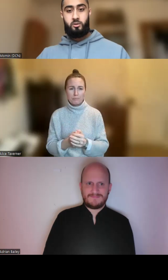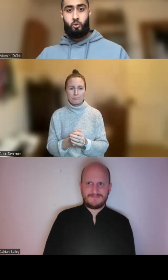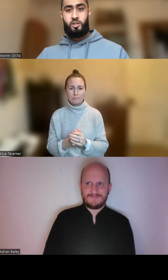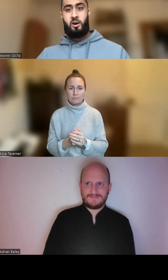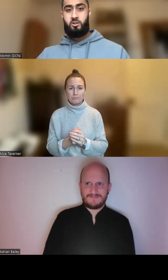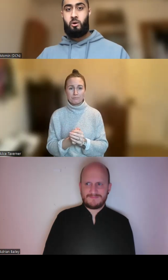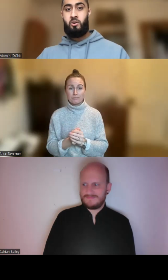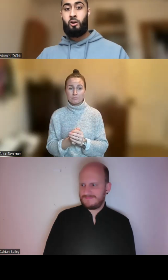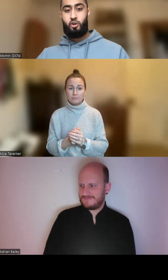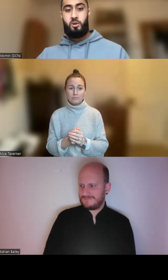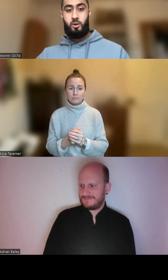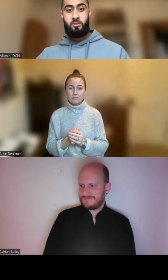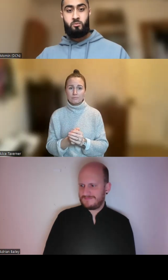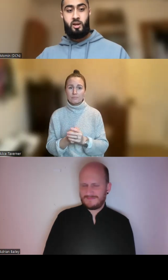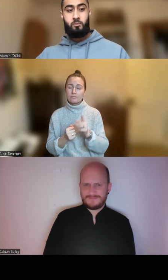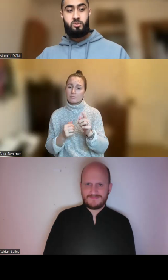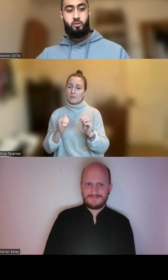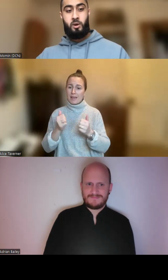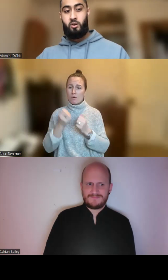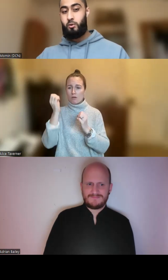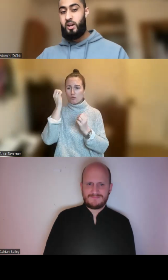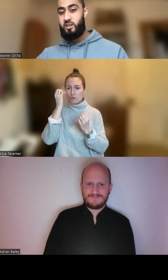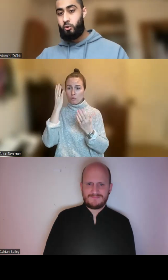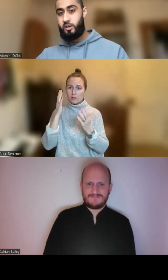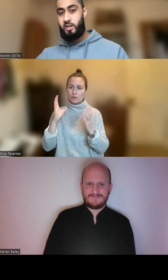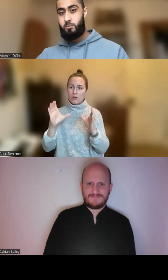A quick shout-out to our knowledge hub as well. Sometimes you might not be ready to book a case,